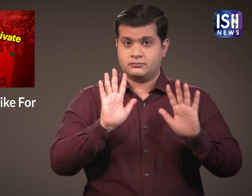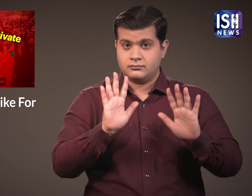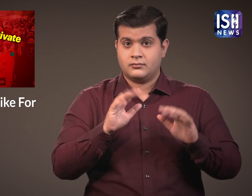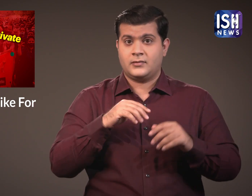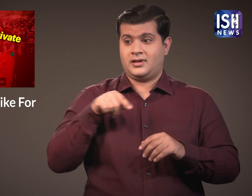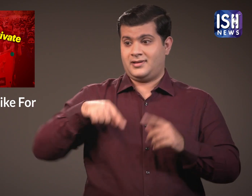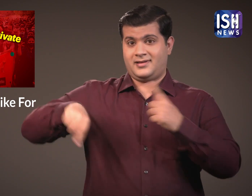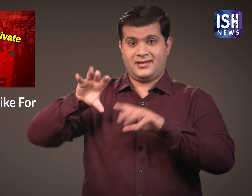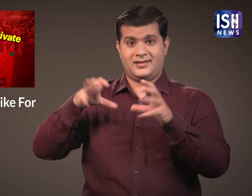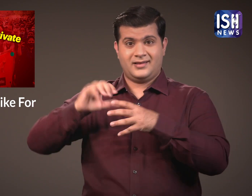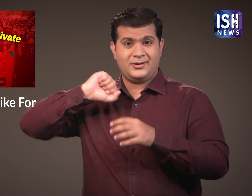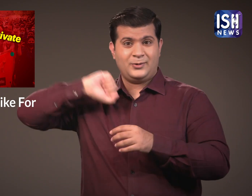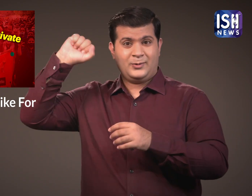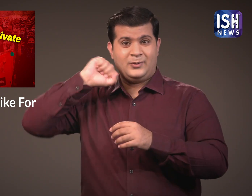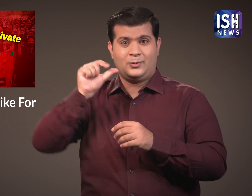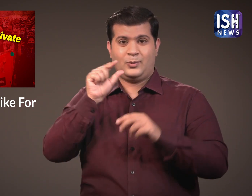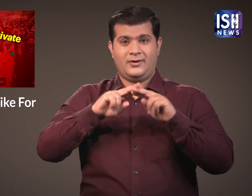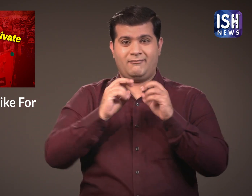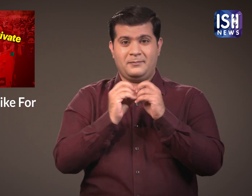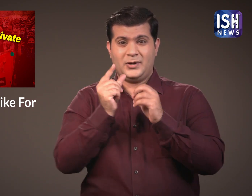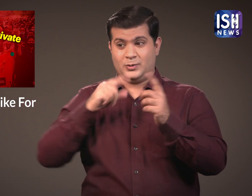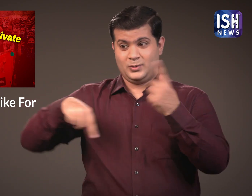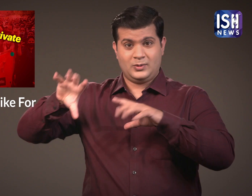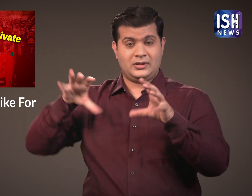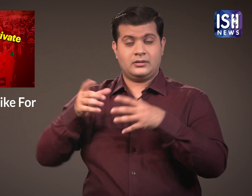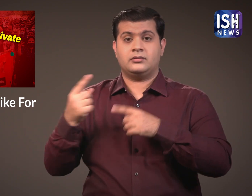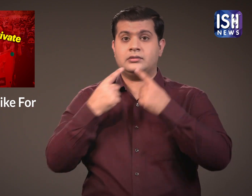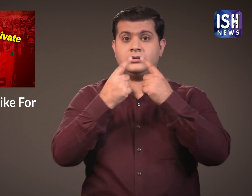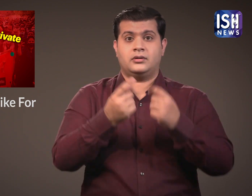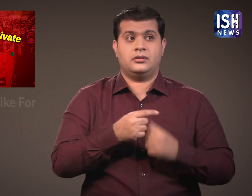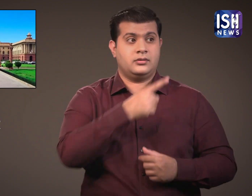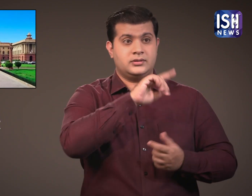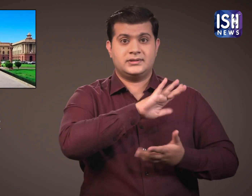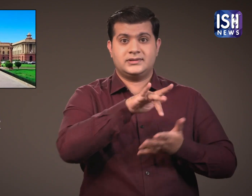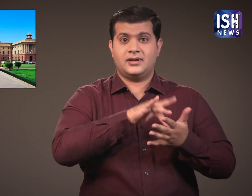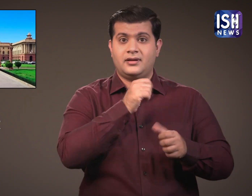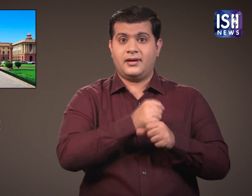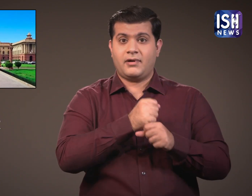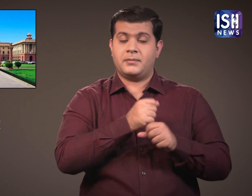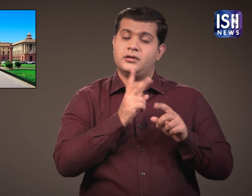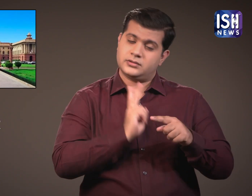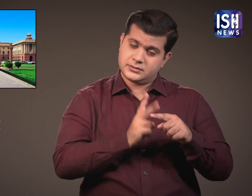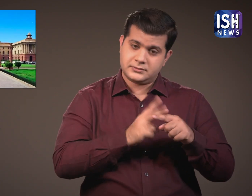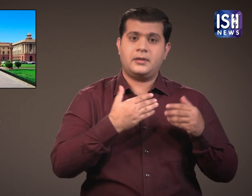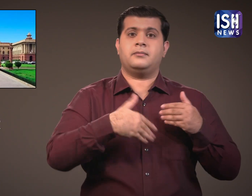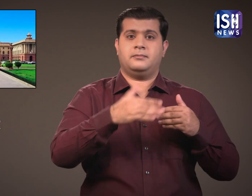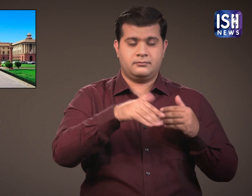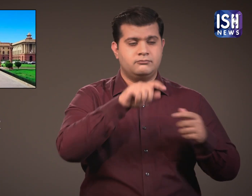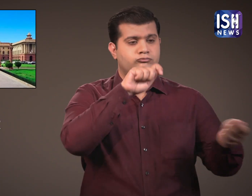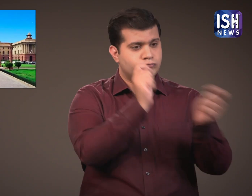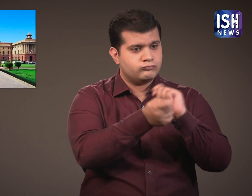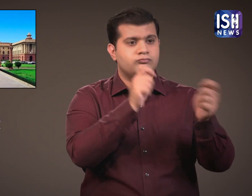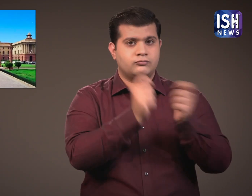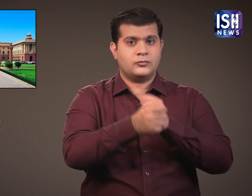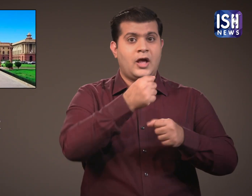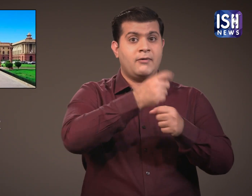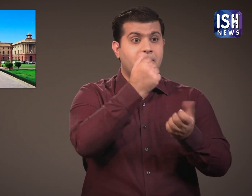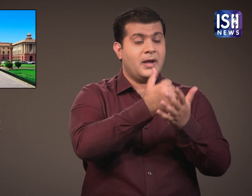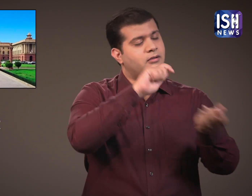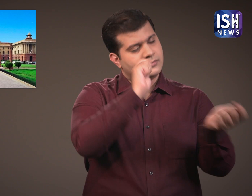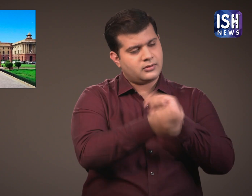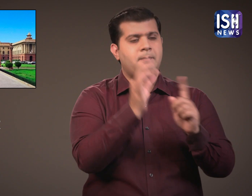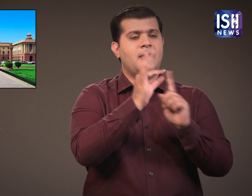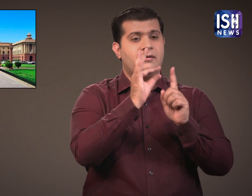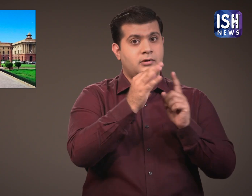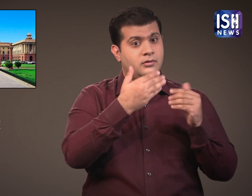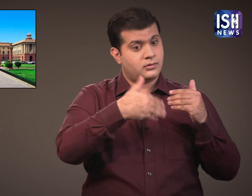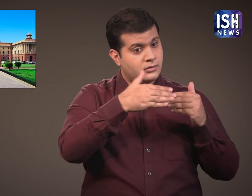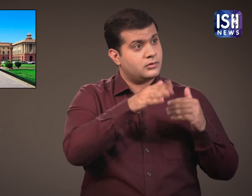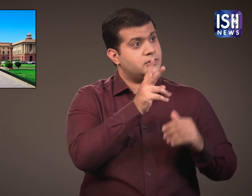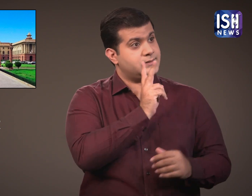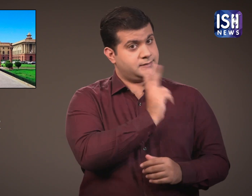The Union has said that if the Central Government continues with privatisation,